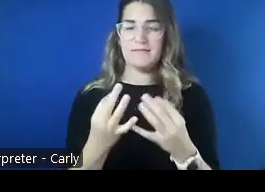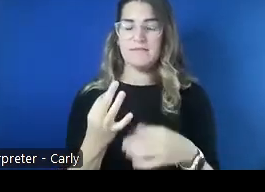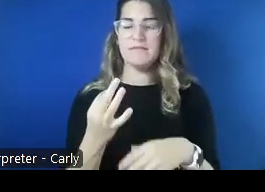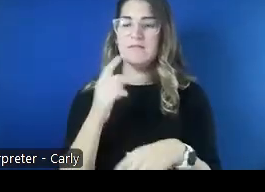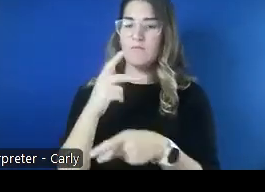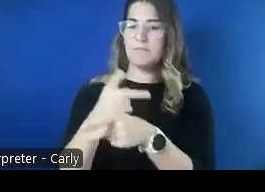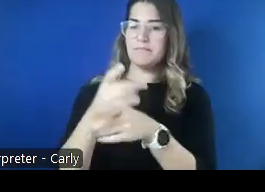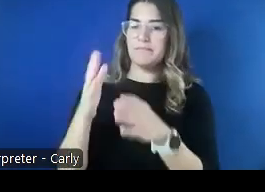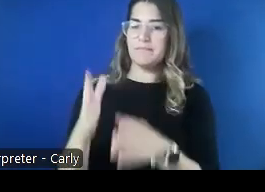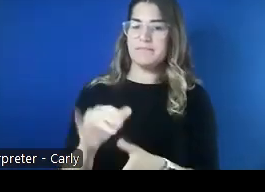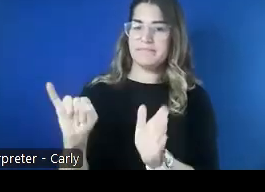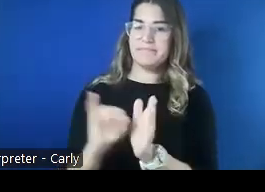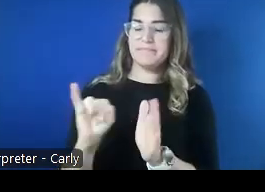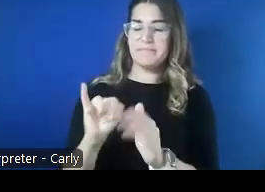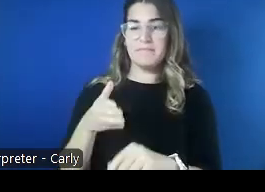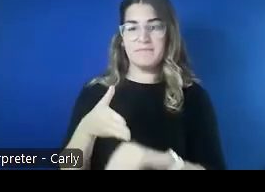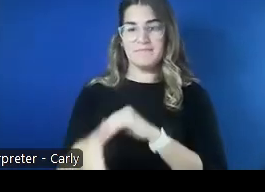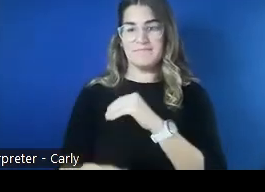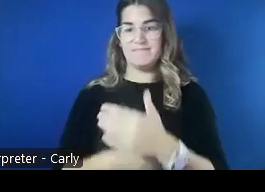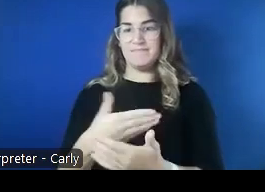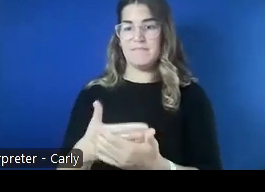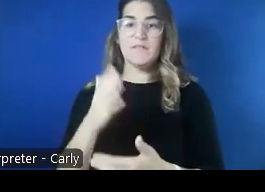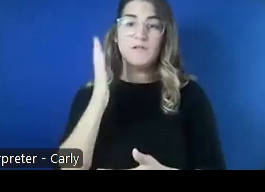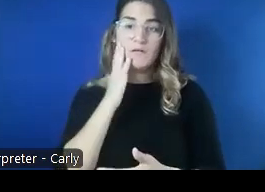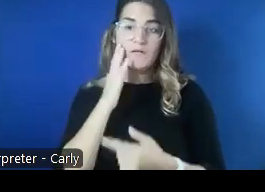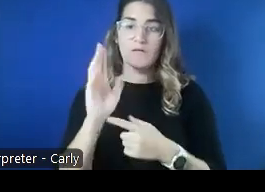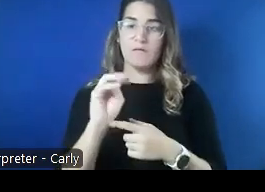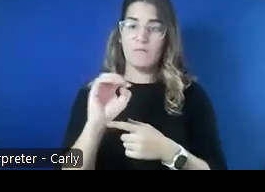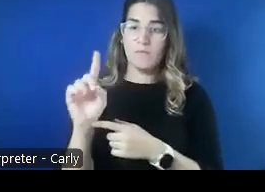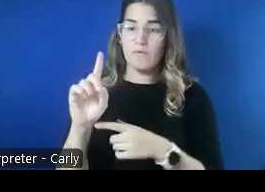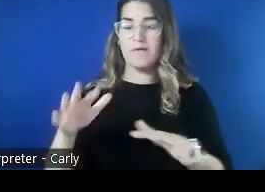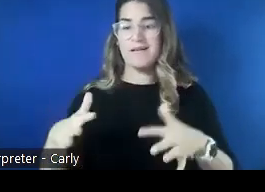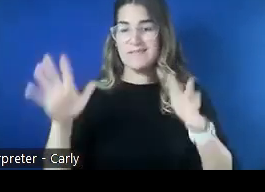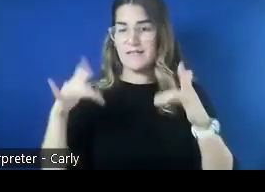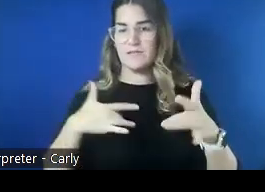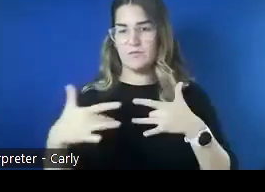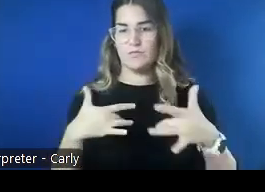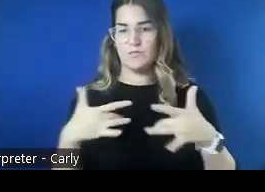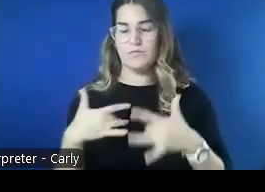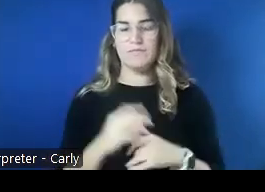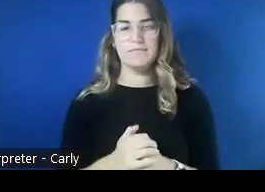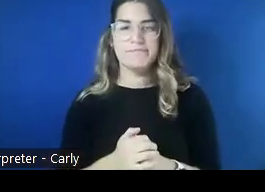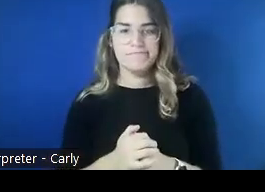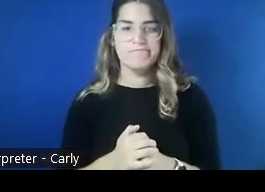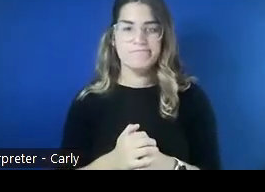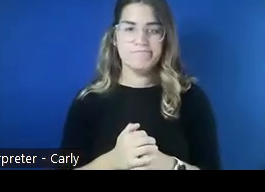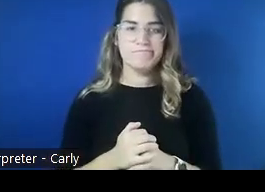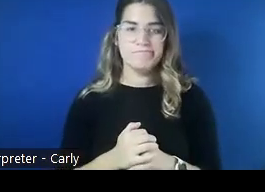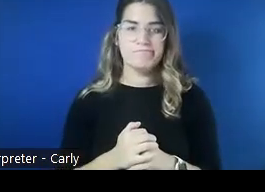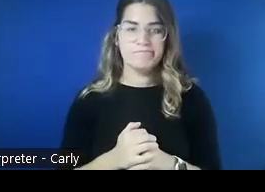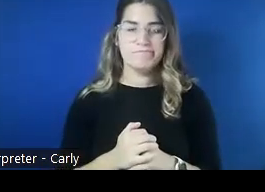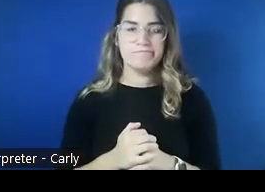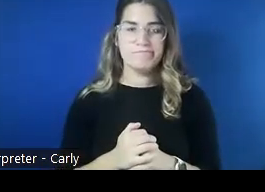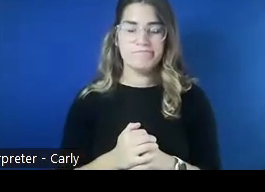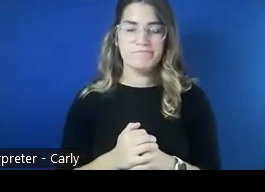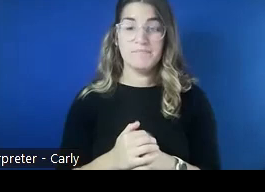Identify some postpartum mood or anxiety concerns so um typically when the baby and caregiver have